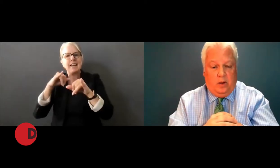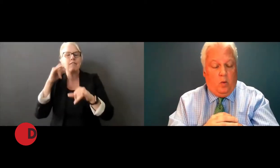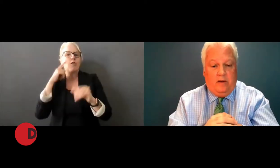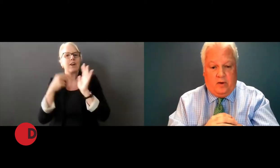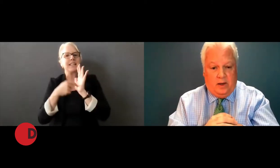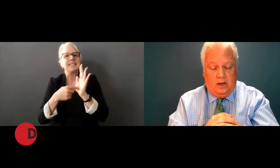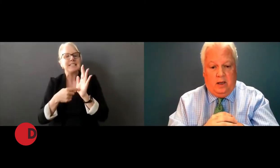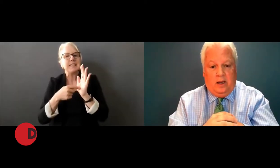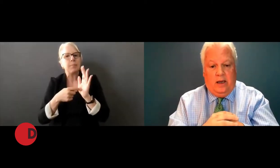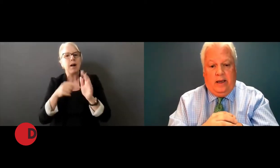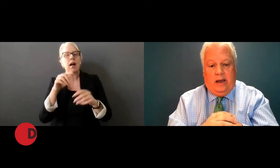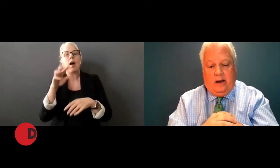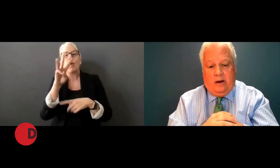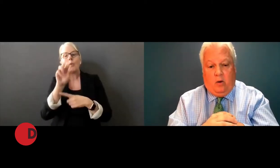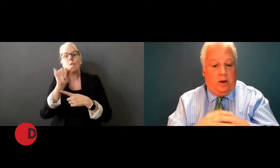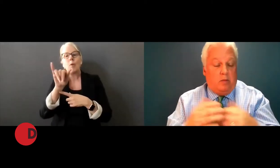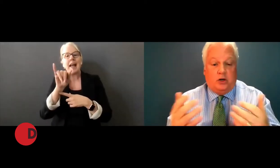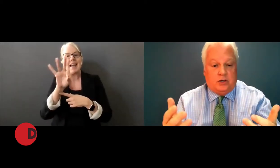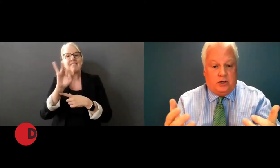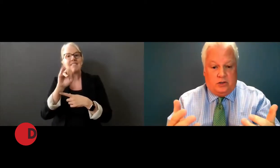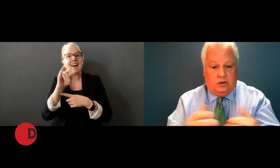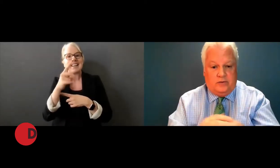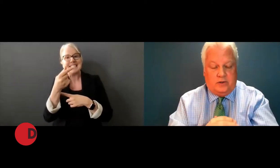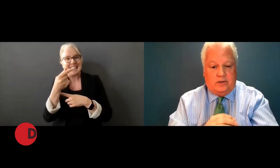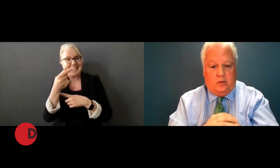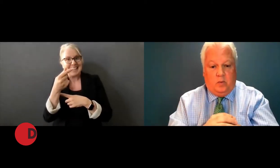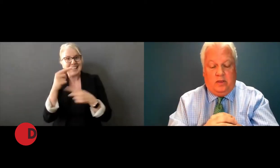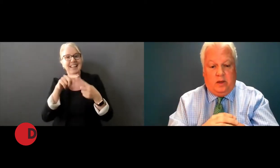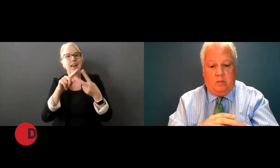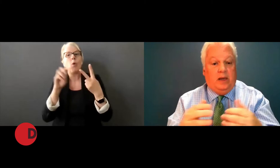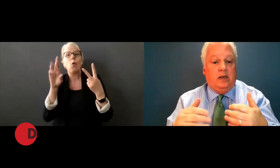for example wayfinding or emergency services.